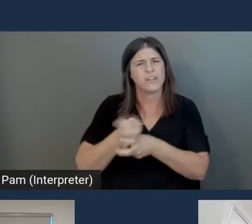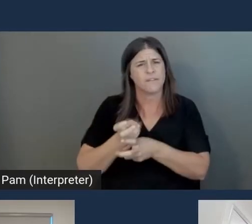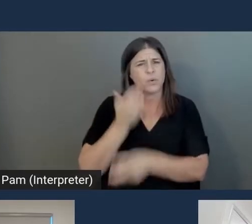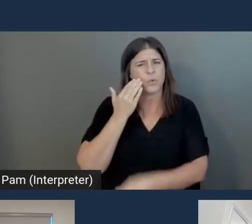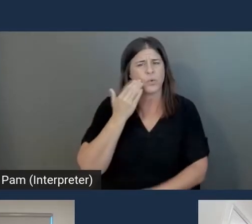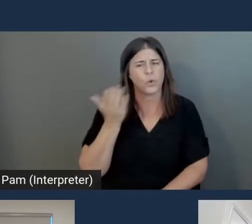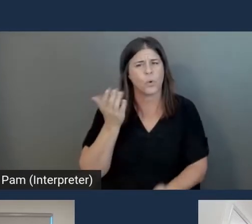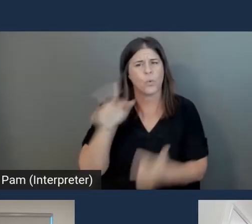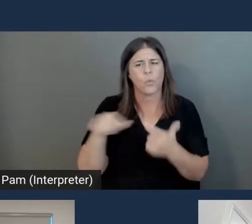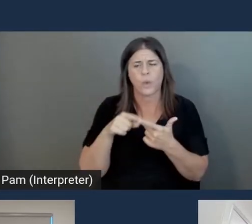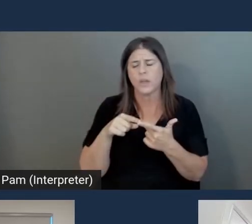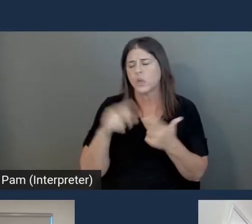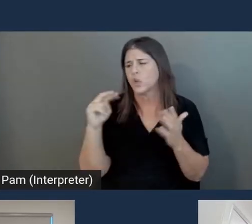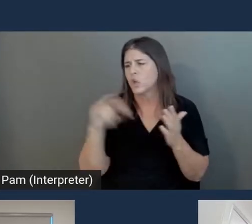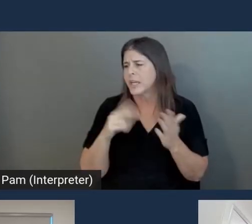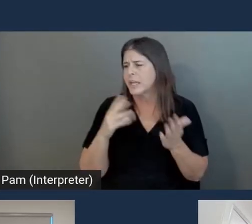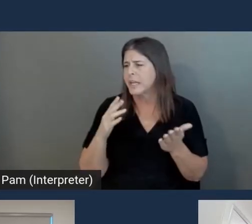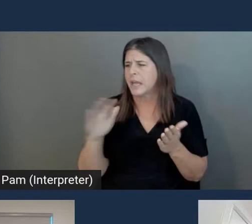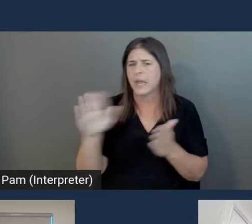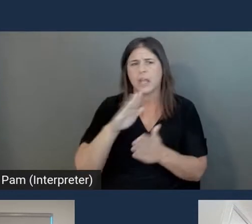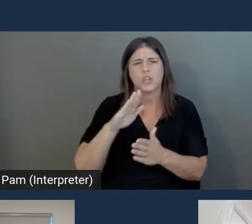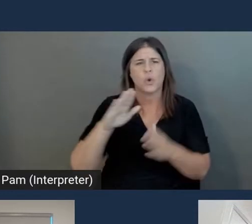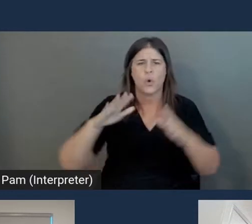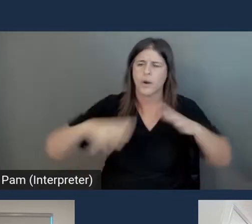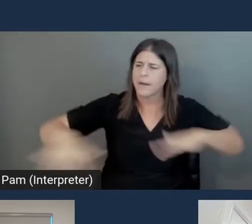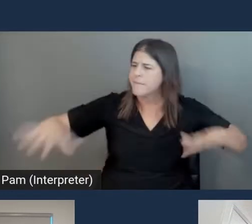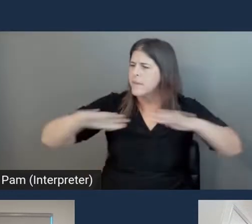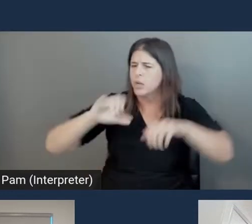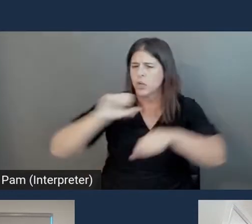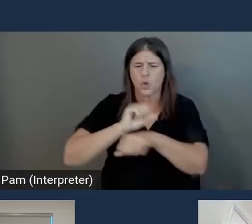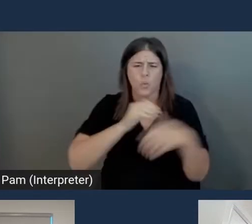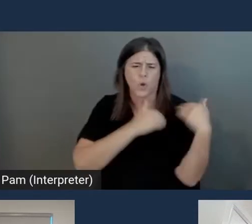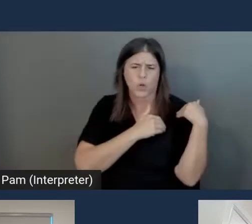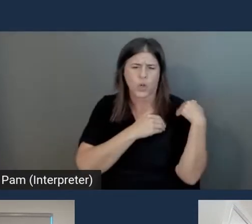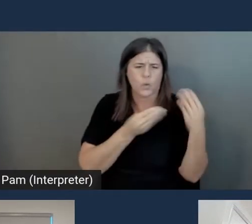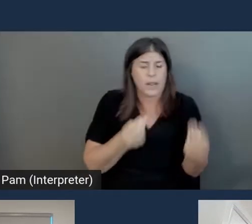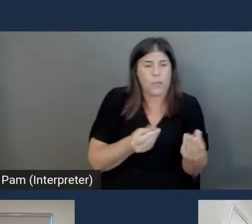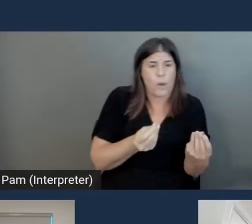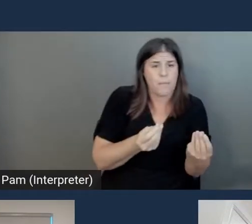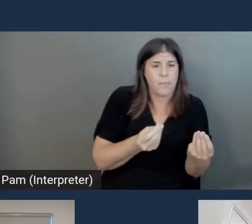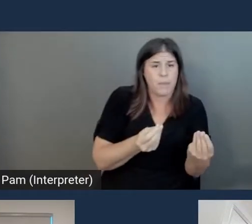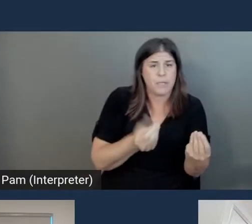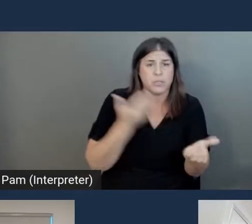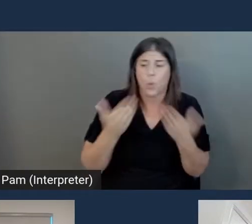when you're looking at your environment, your workloads which are on premise, or even they might be in the cloud,